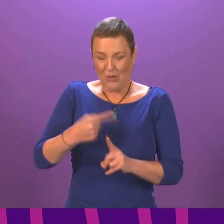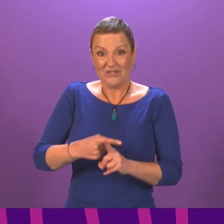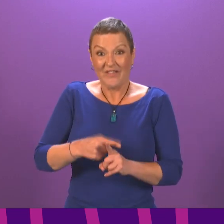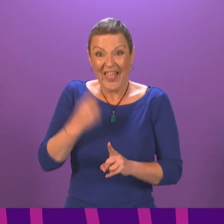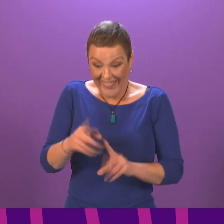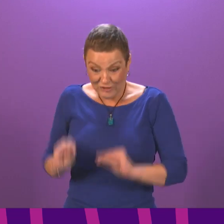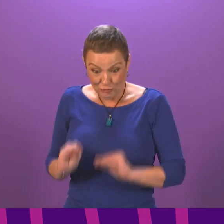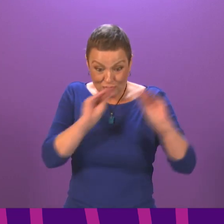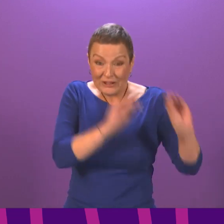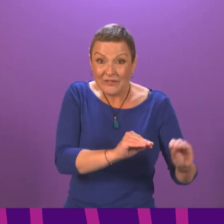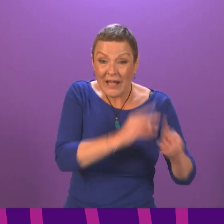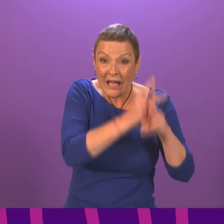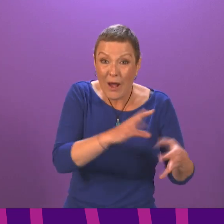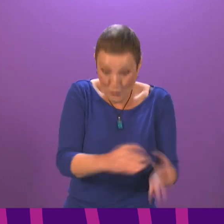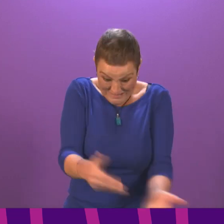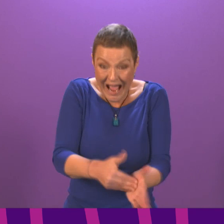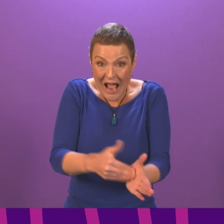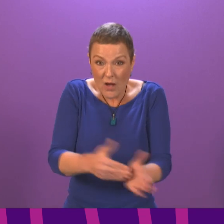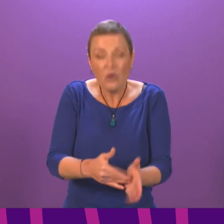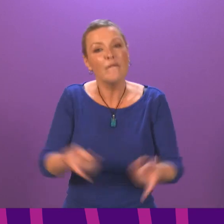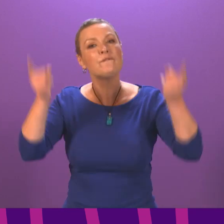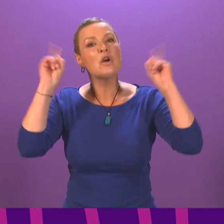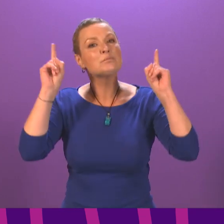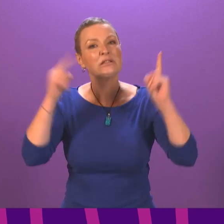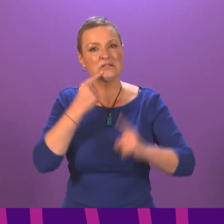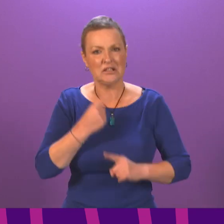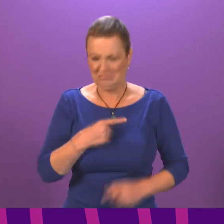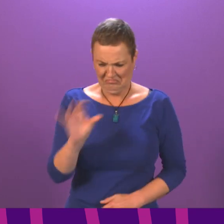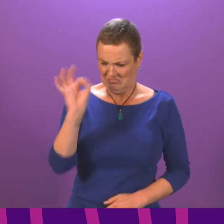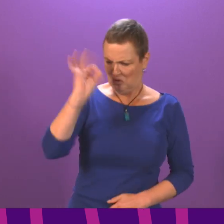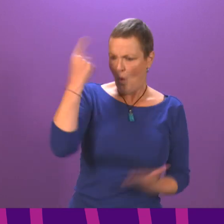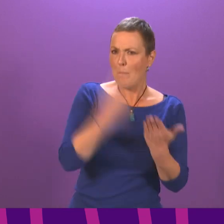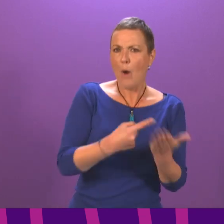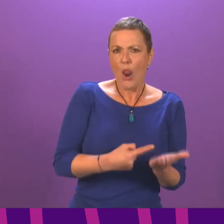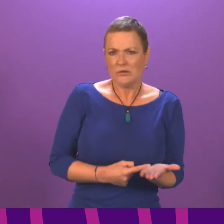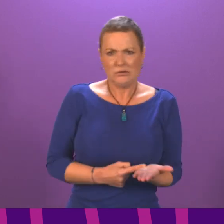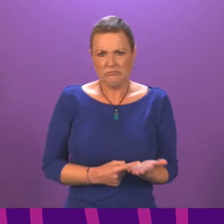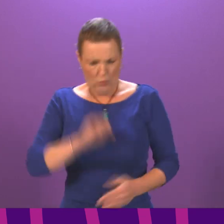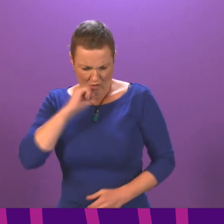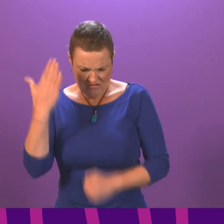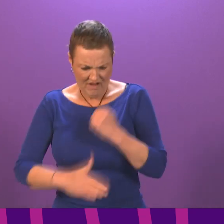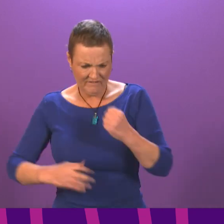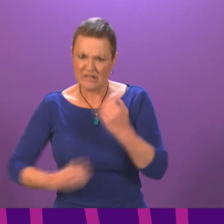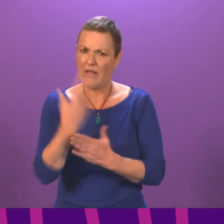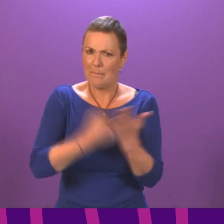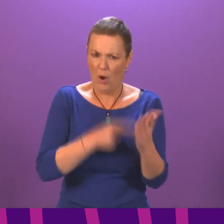homes now, the First Minister stated: “There is no such policy and there will not be one.”—[Official Report, 19 November